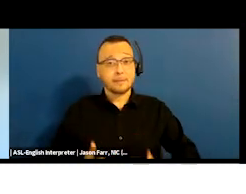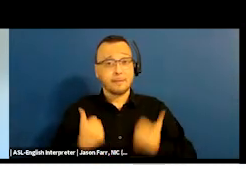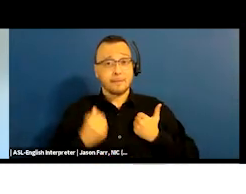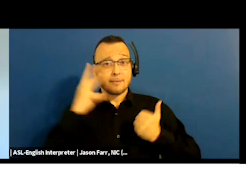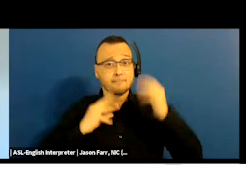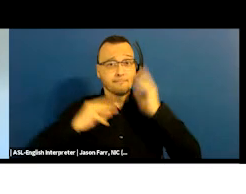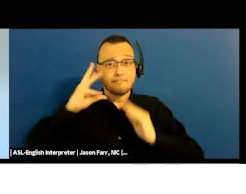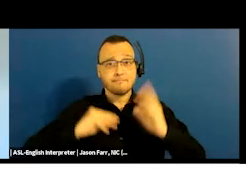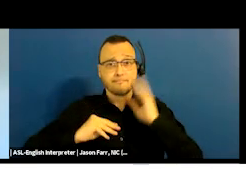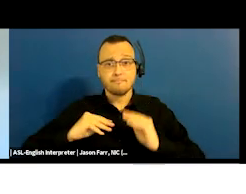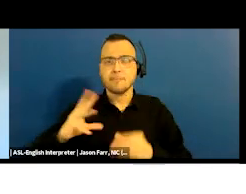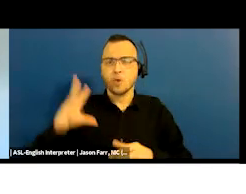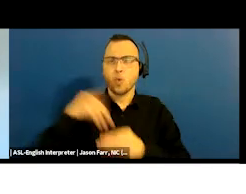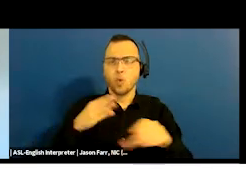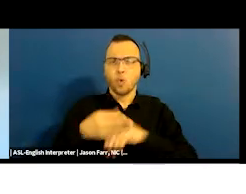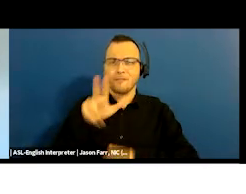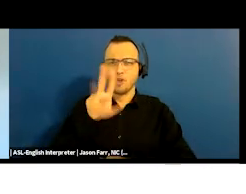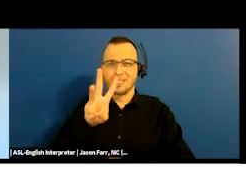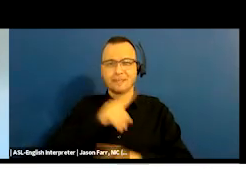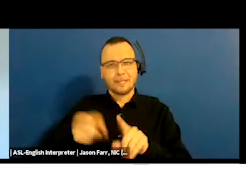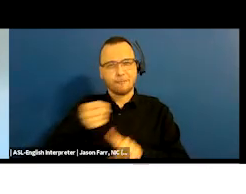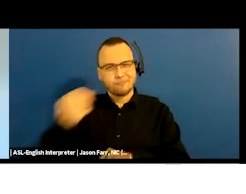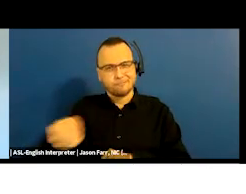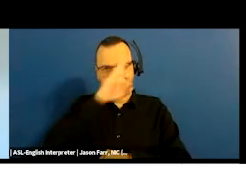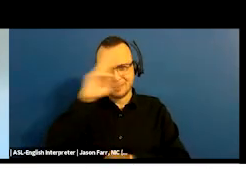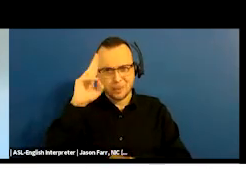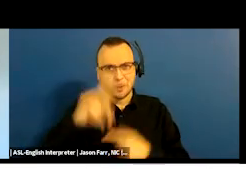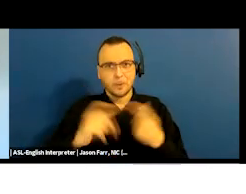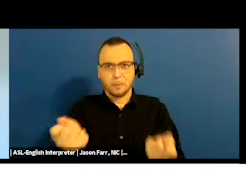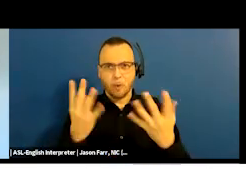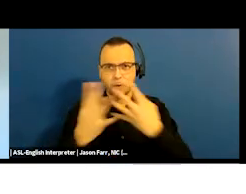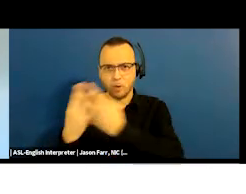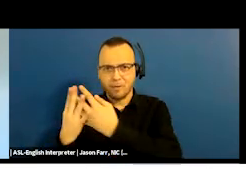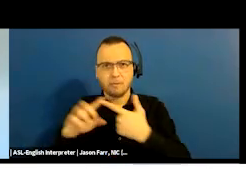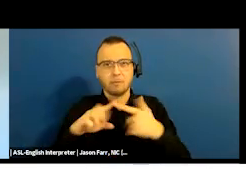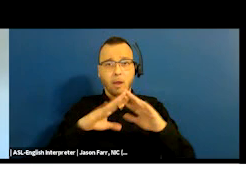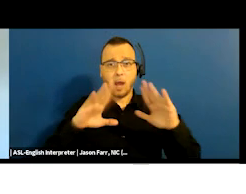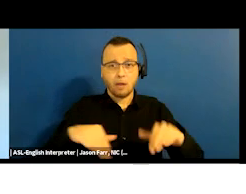So, she's a familiar face for our community. Biff Hitchins has been working